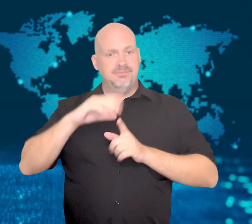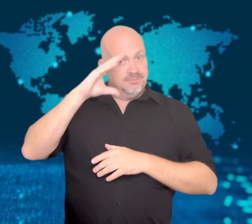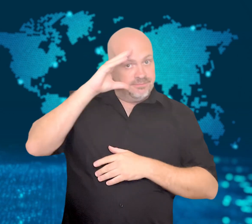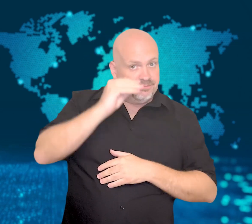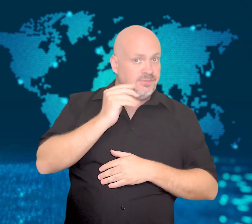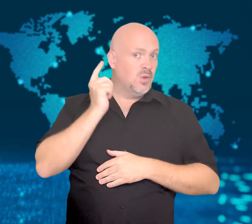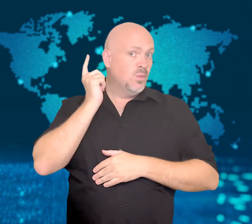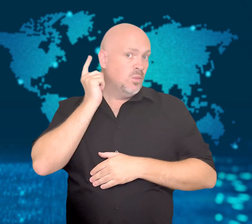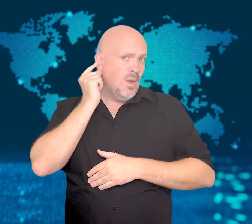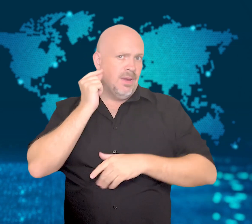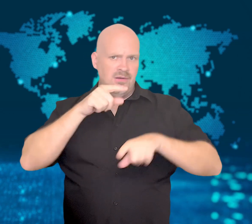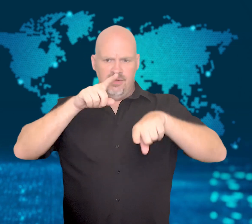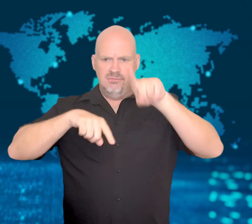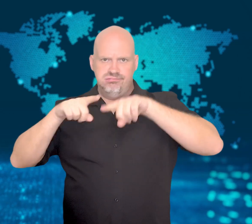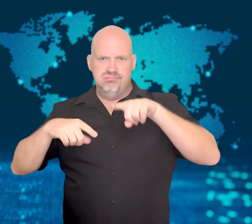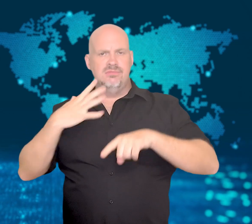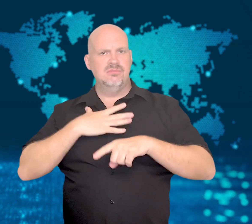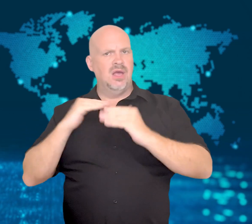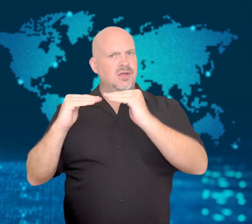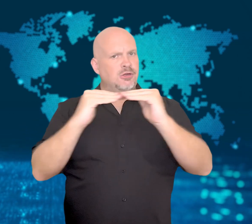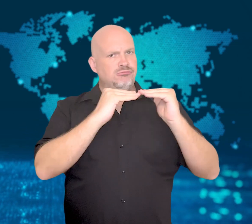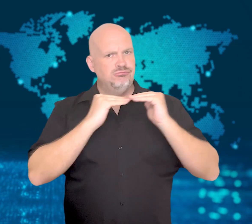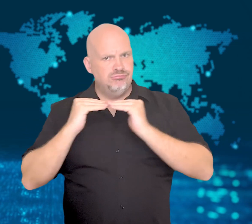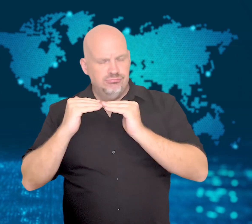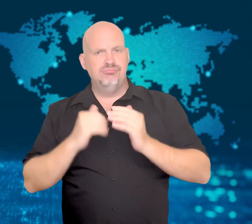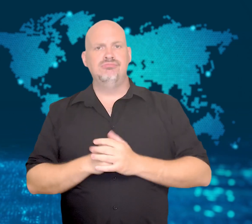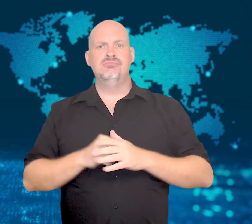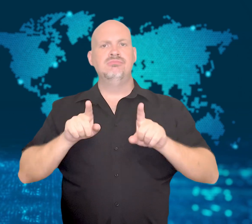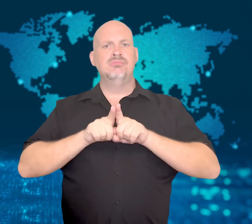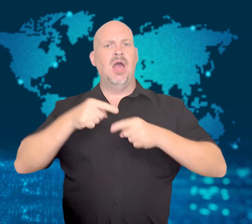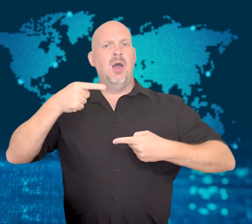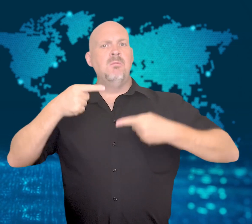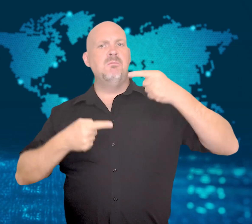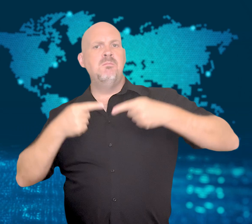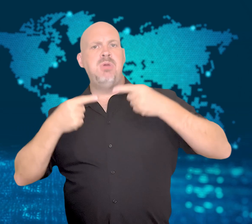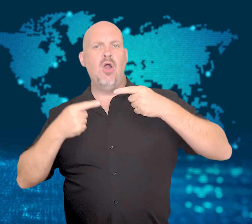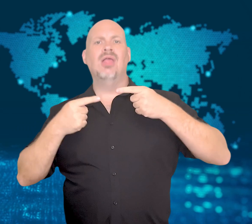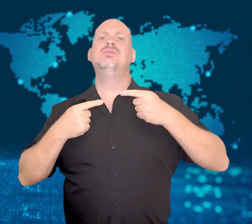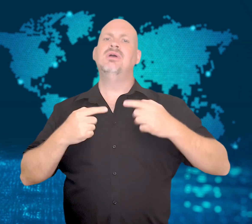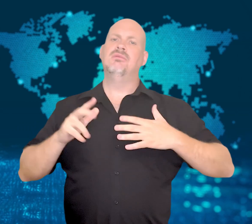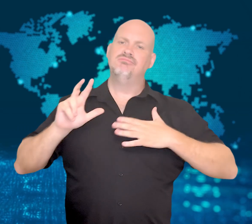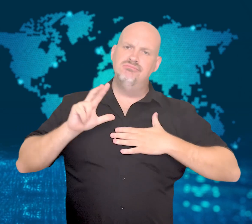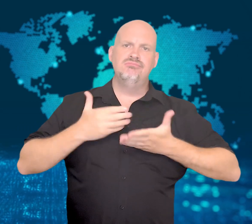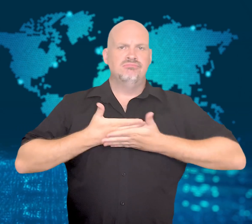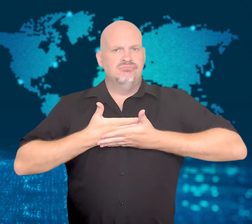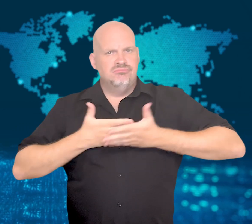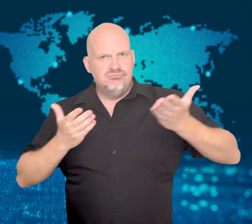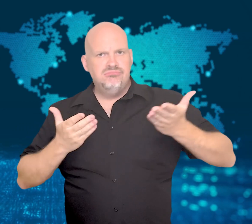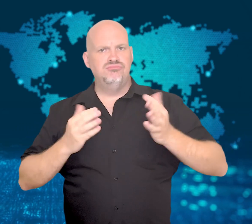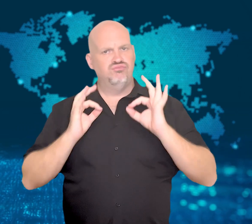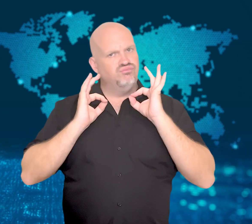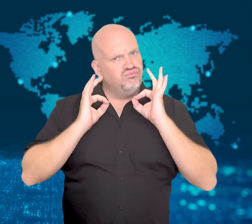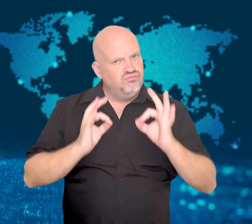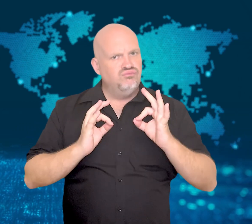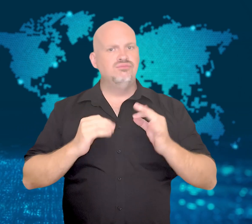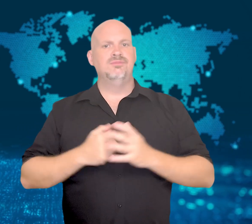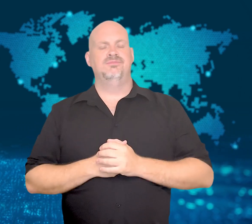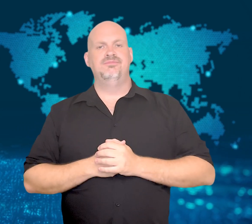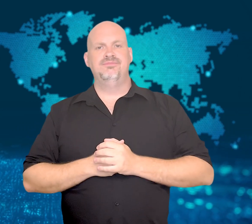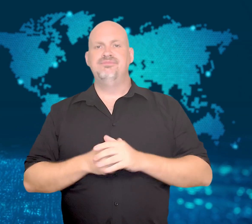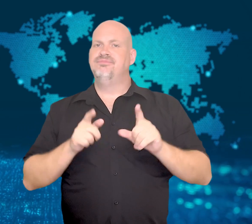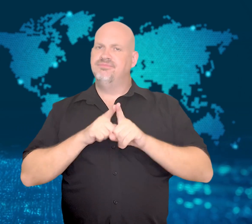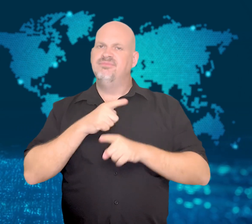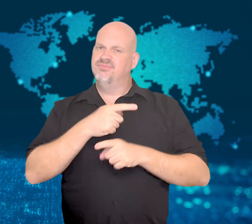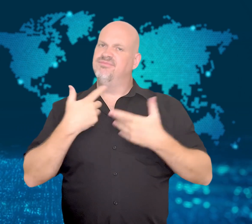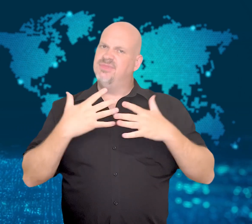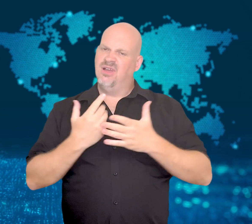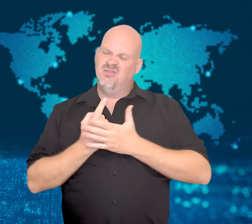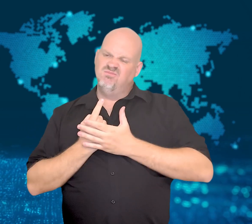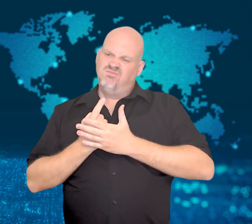gender equality, and political integrity.